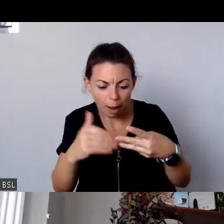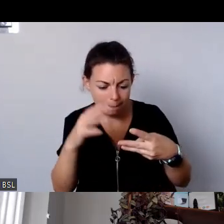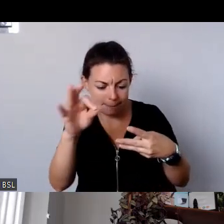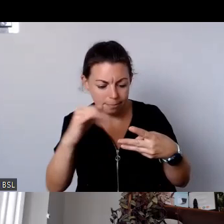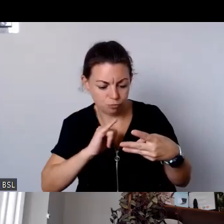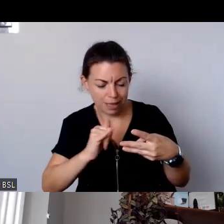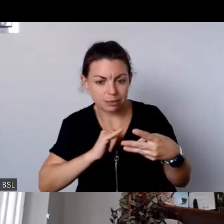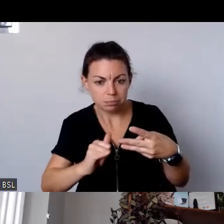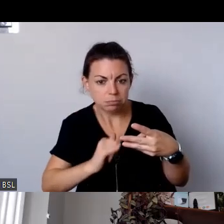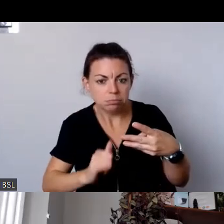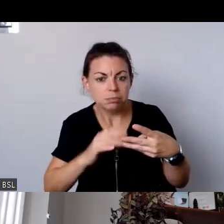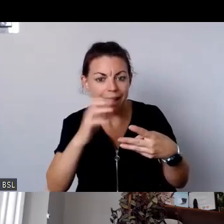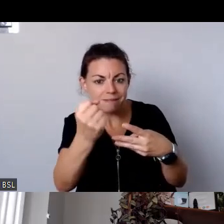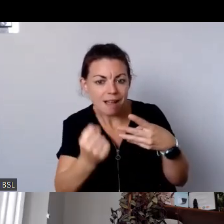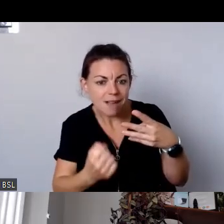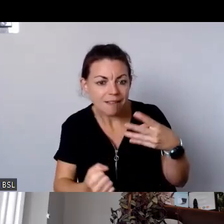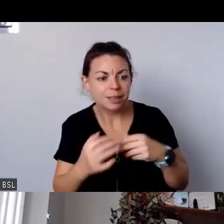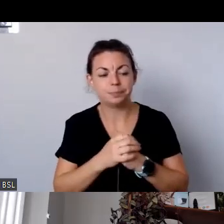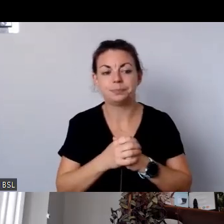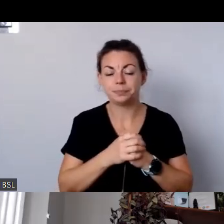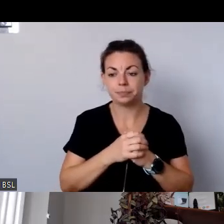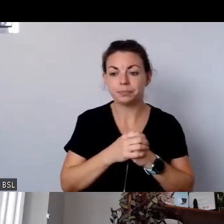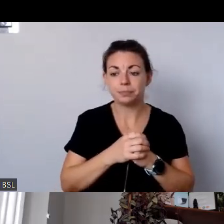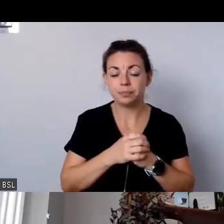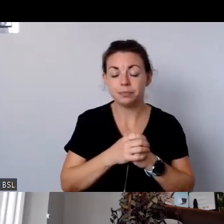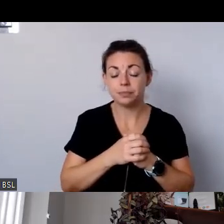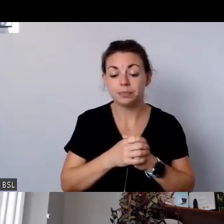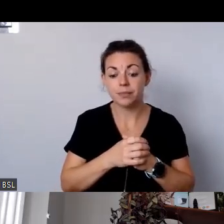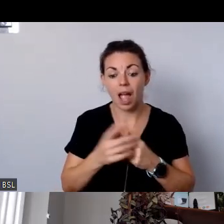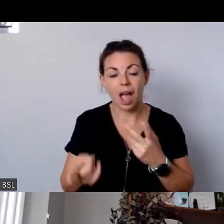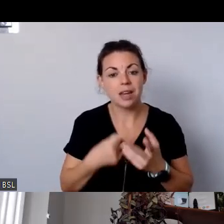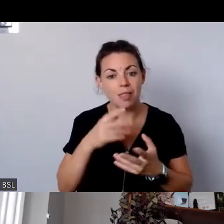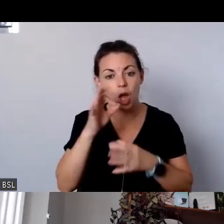Another question that came up quite a lot was the eligibility period.